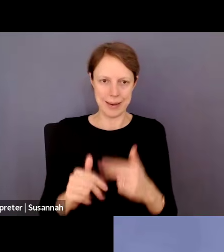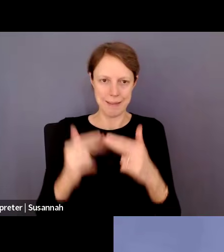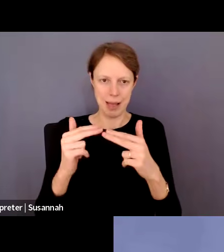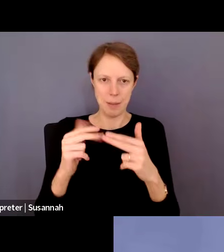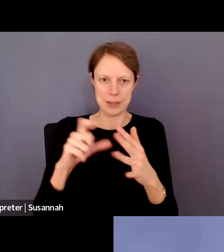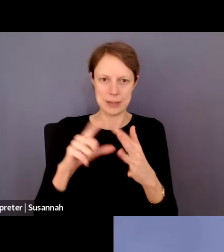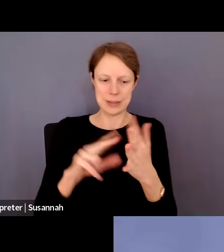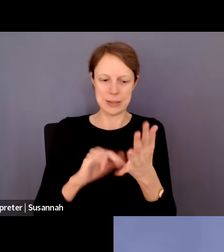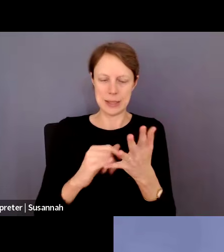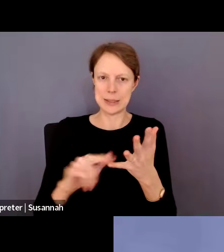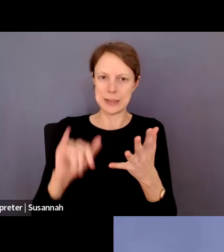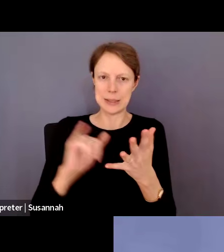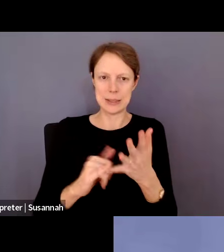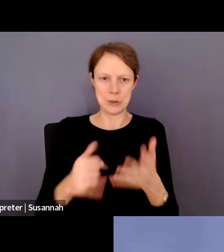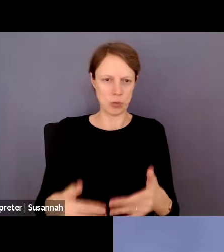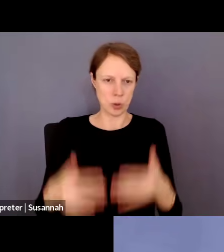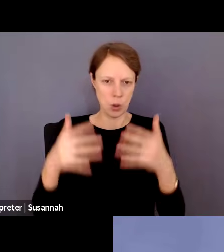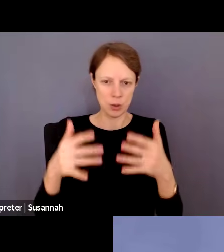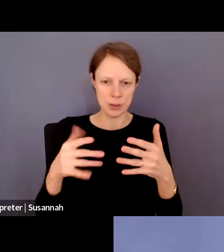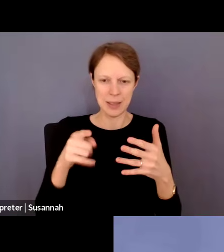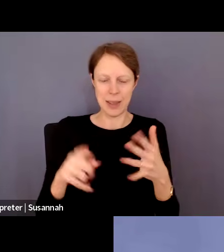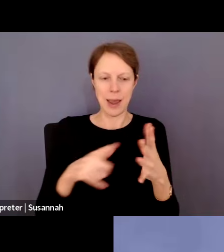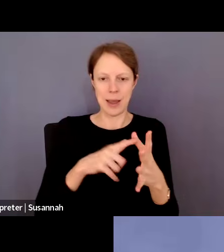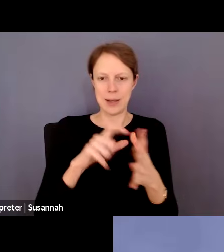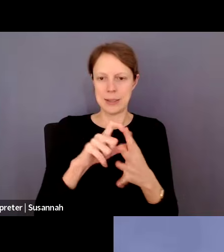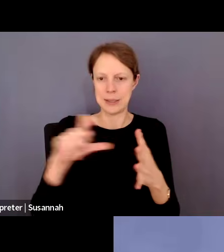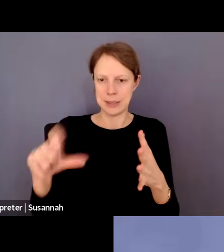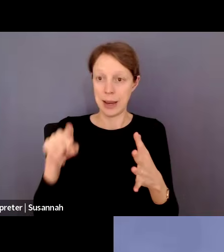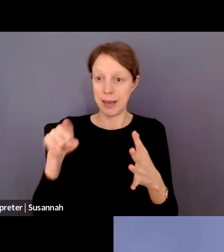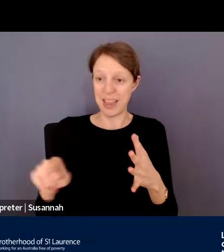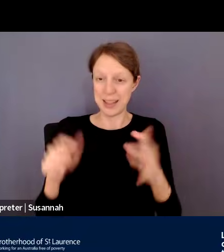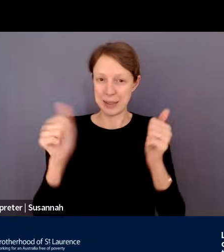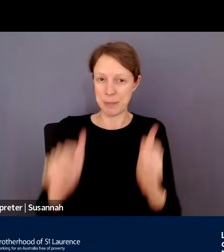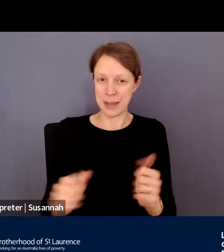it's a measure of children's development completed by teachers on all children's starting school